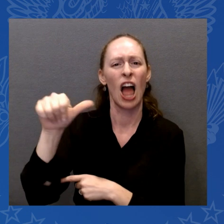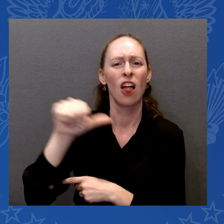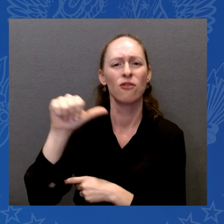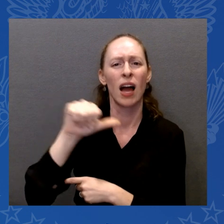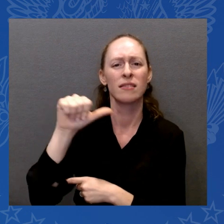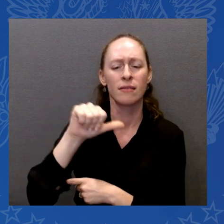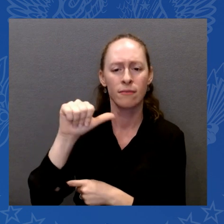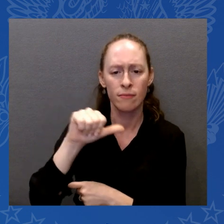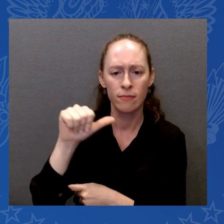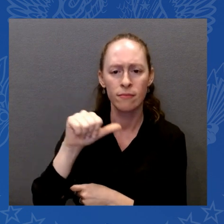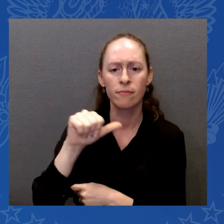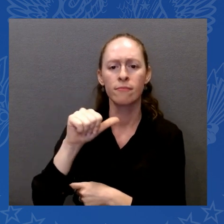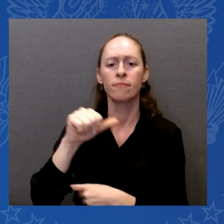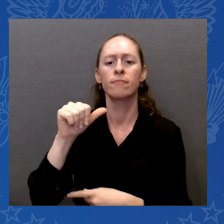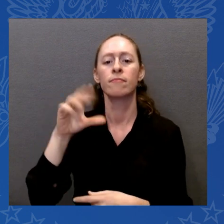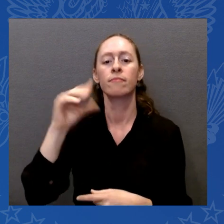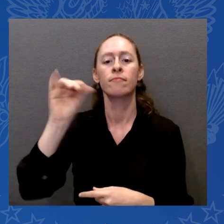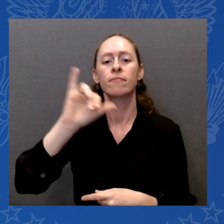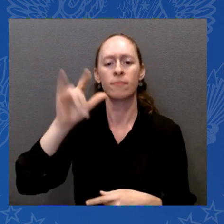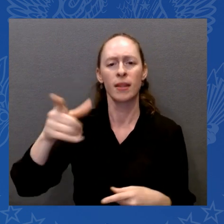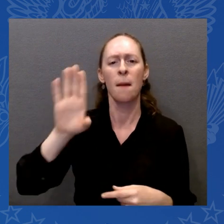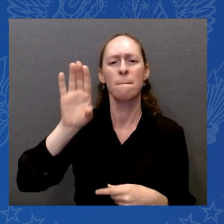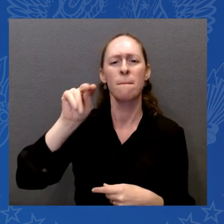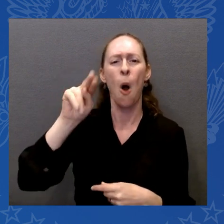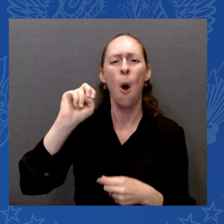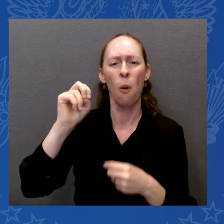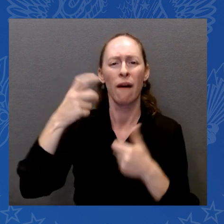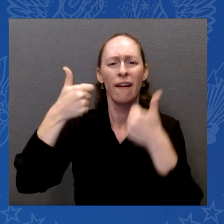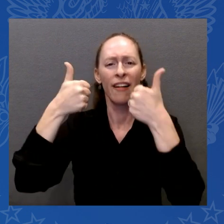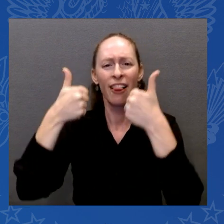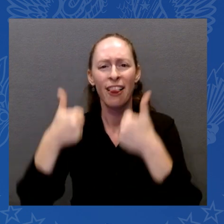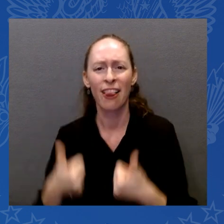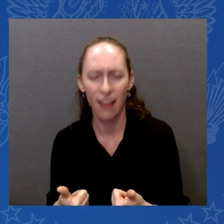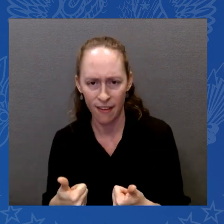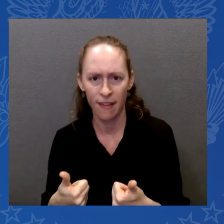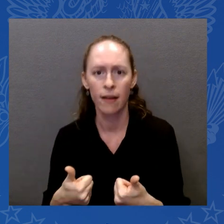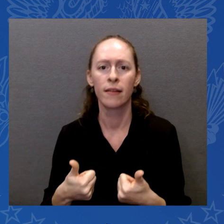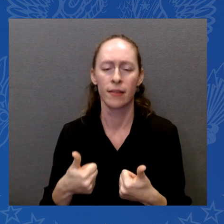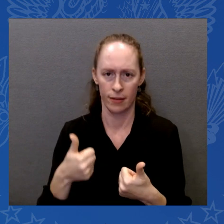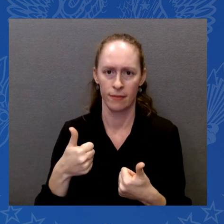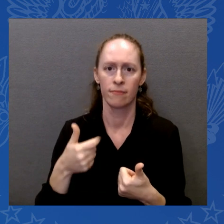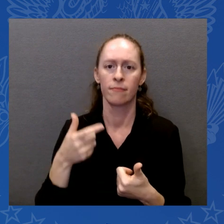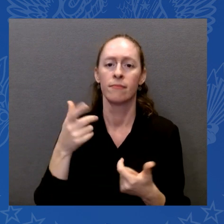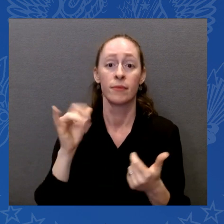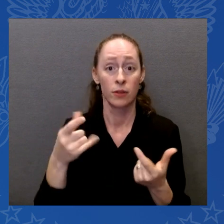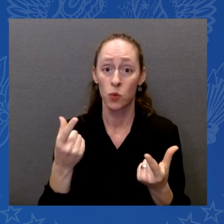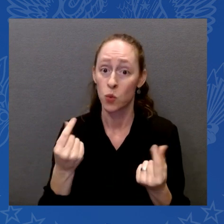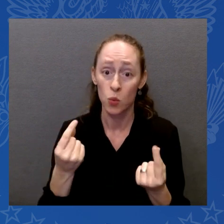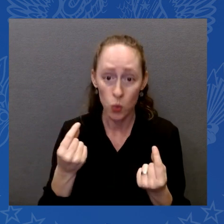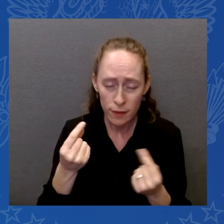couldn't get a refill for her prescription, the drug she'd been taking for years to deal with her two diseases,